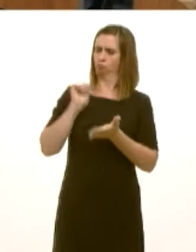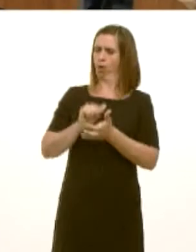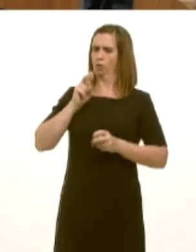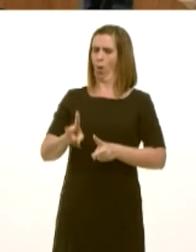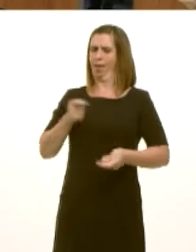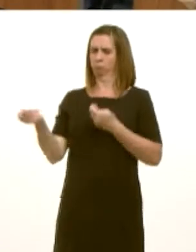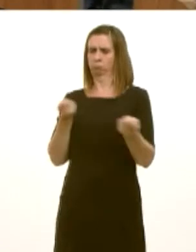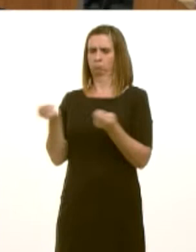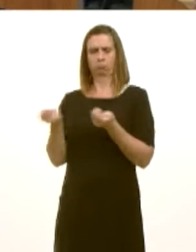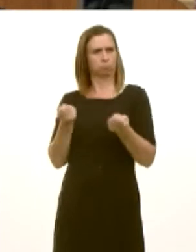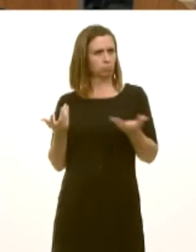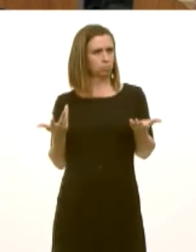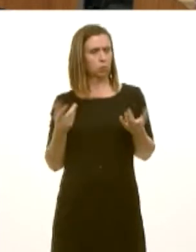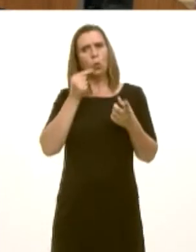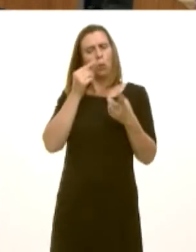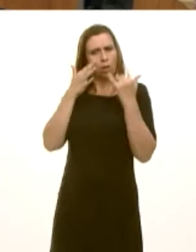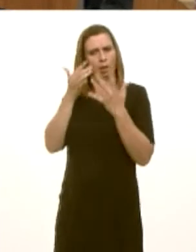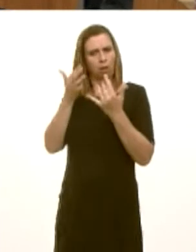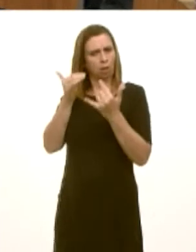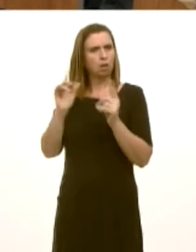Carwyn Jones: Well, the Member will be aware that there is now an acting chief executive at Betsi Cadwaladr.